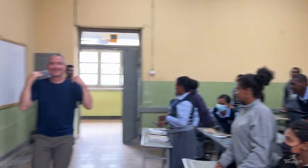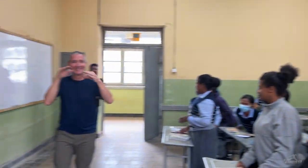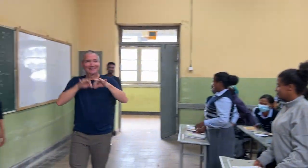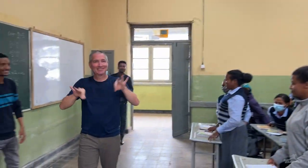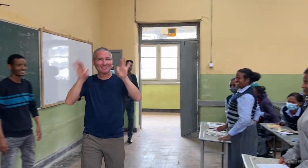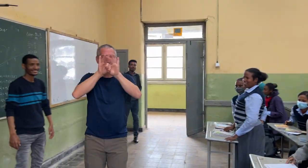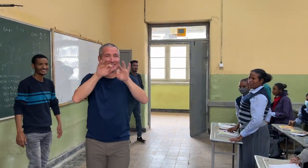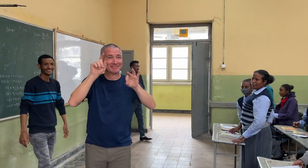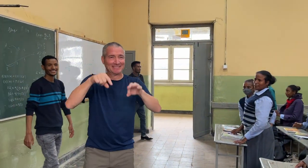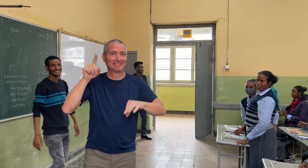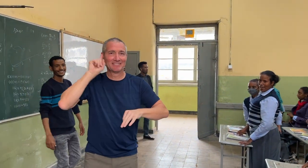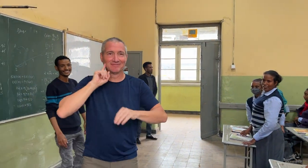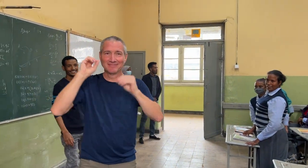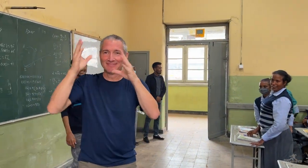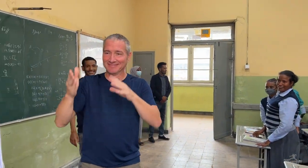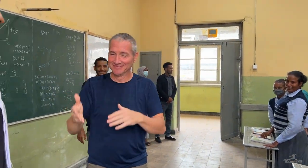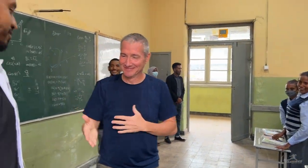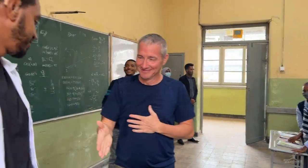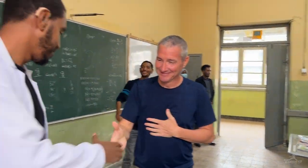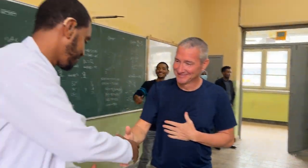It’s important that I greet this next Deaf teacher!